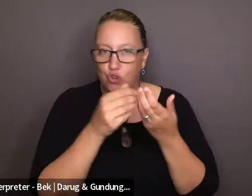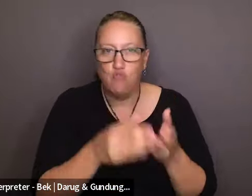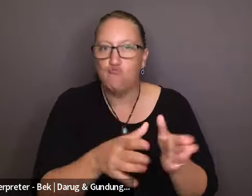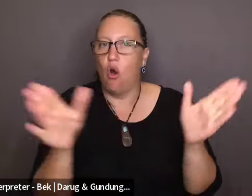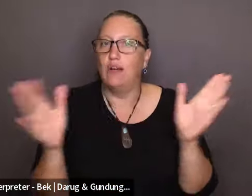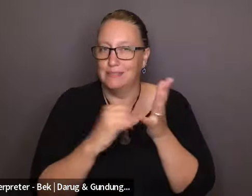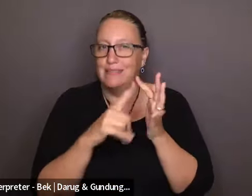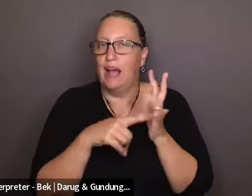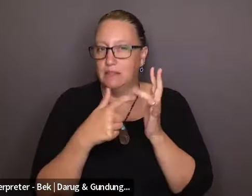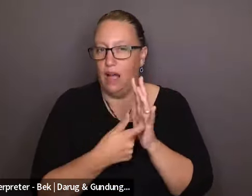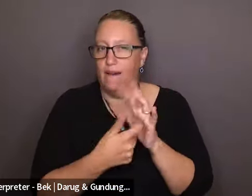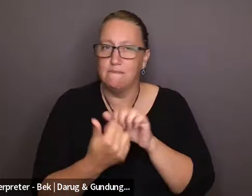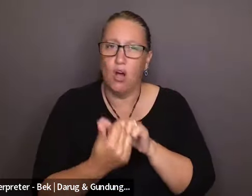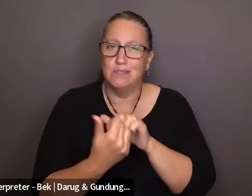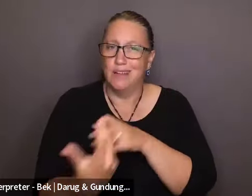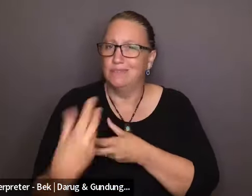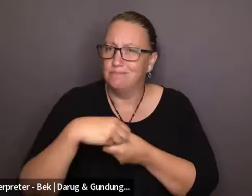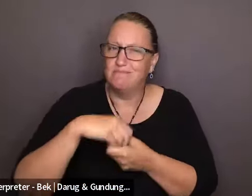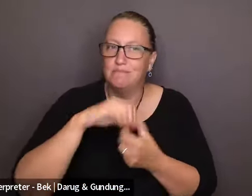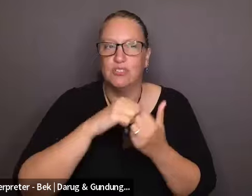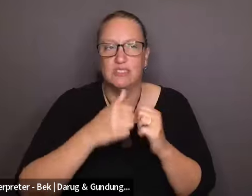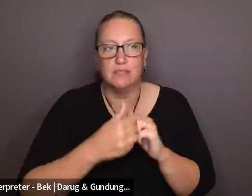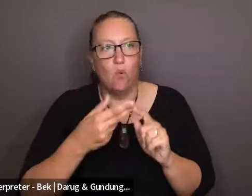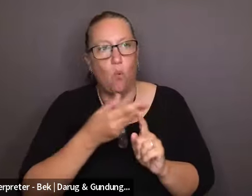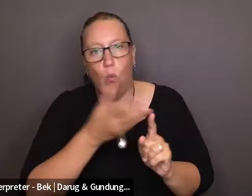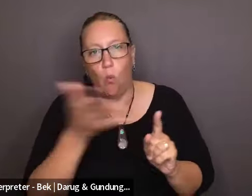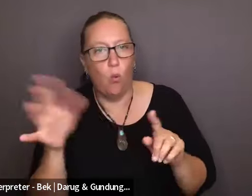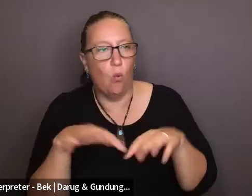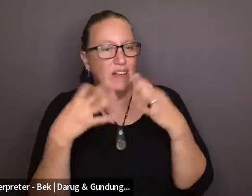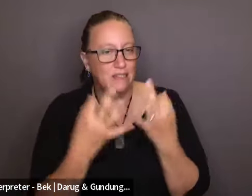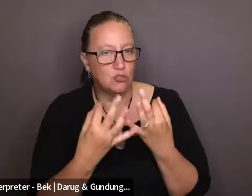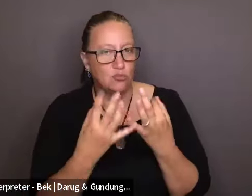, co-creators and decision makers throughout the process.